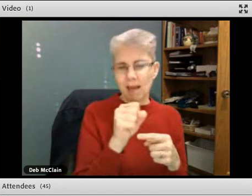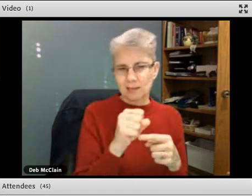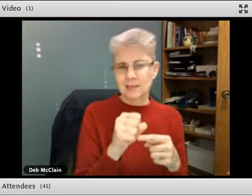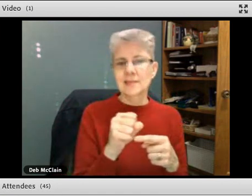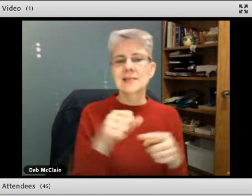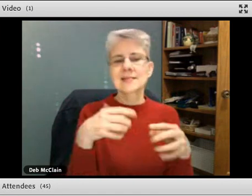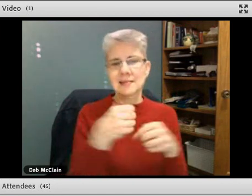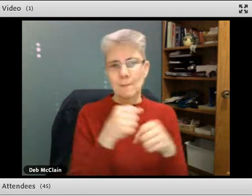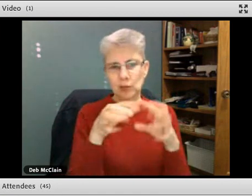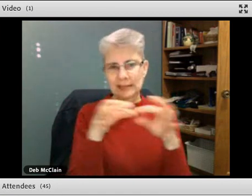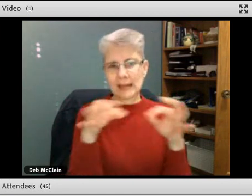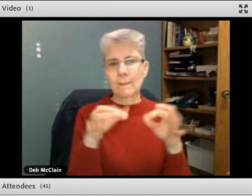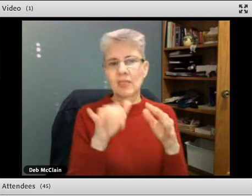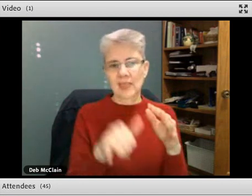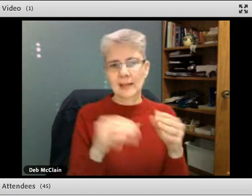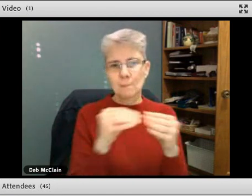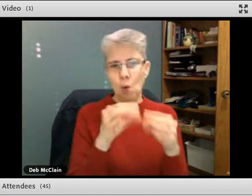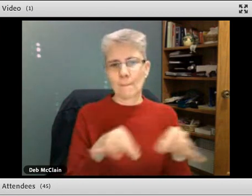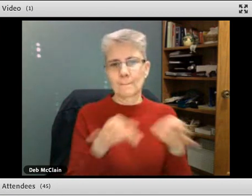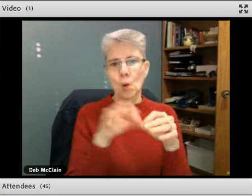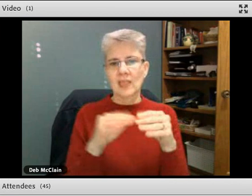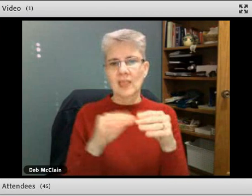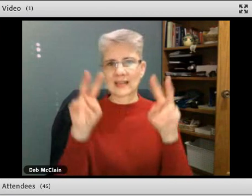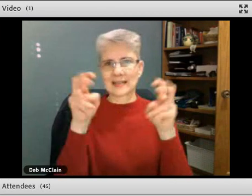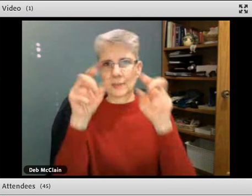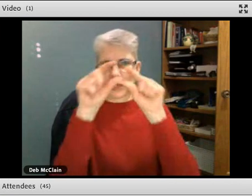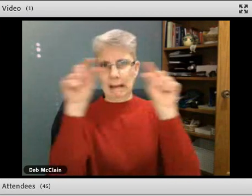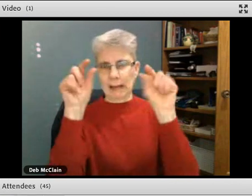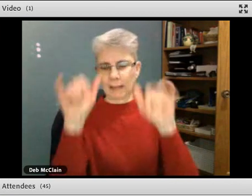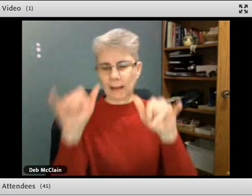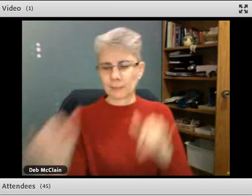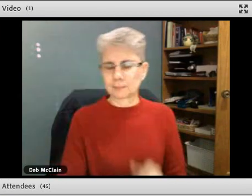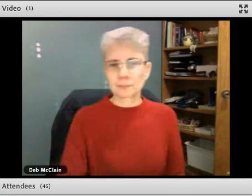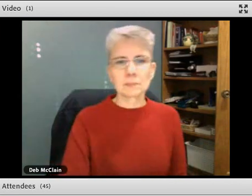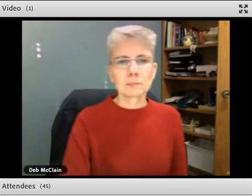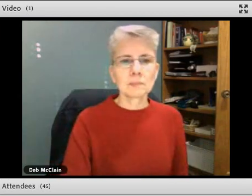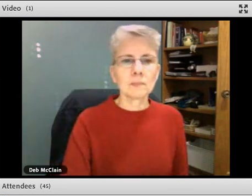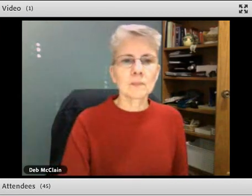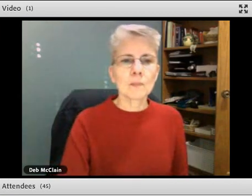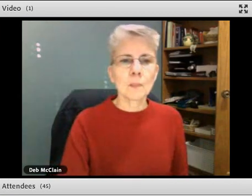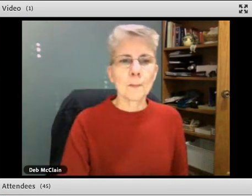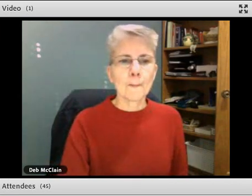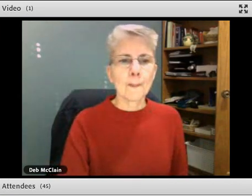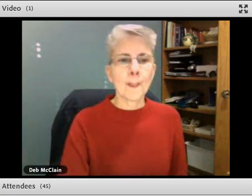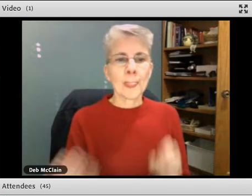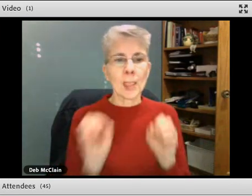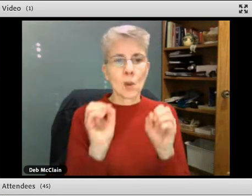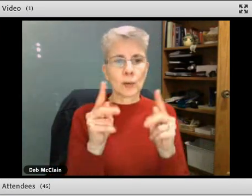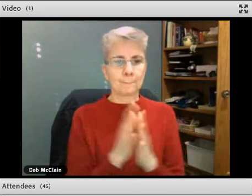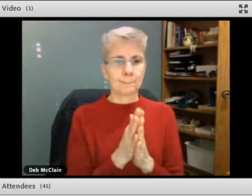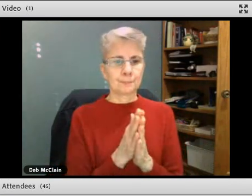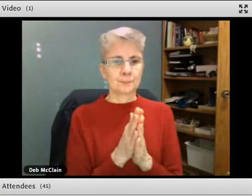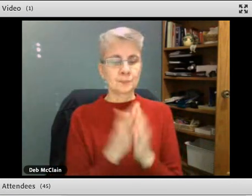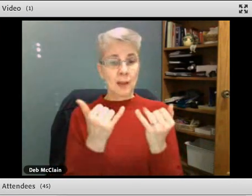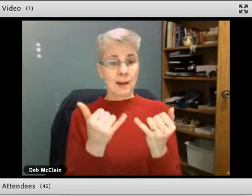than the subject headings. Okay. So, the fields in a MARC record --